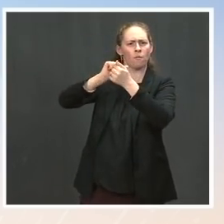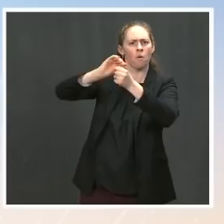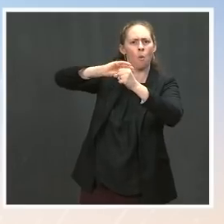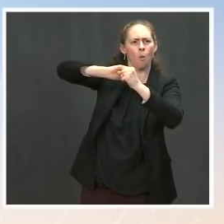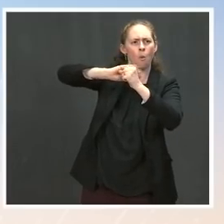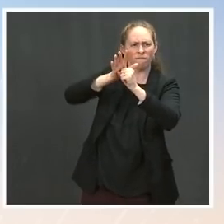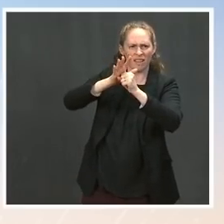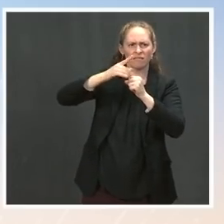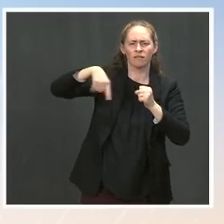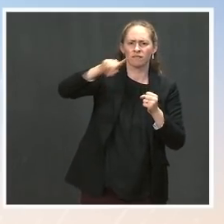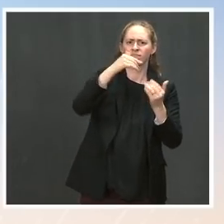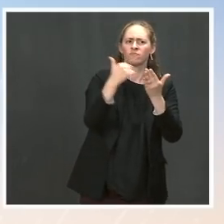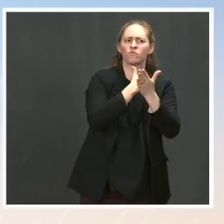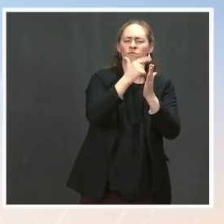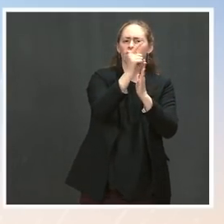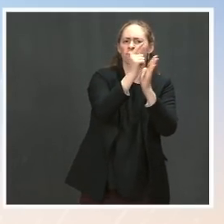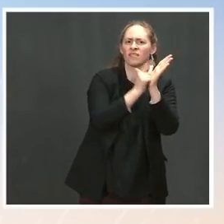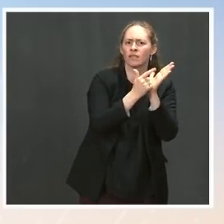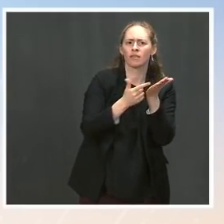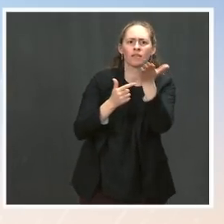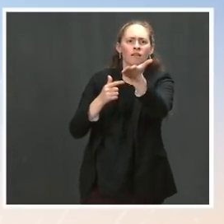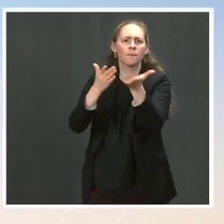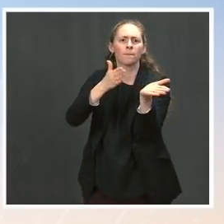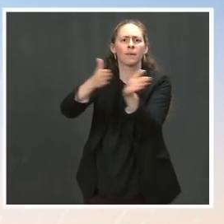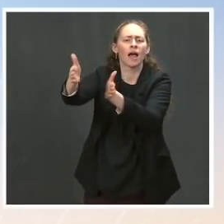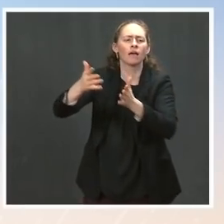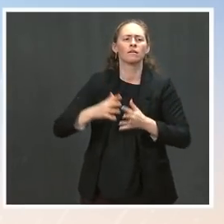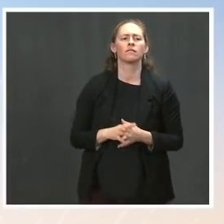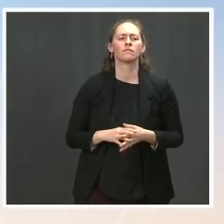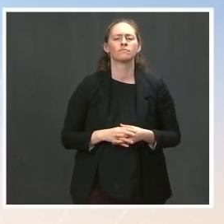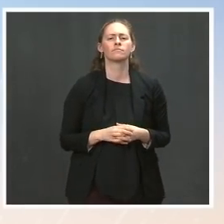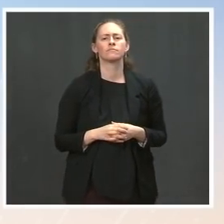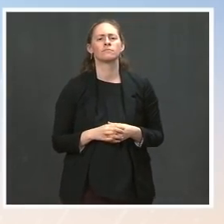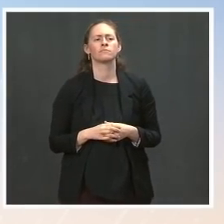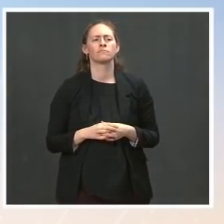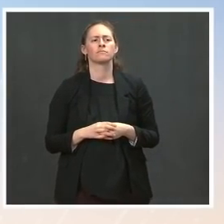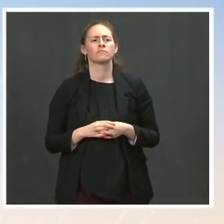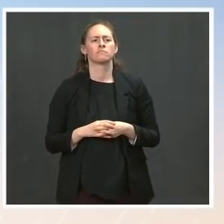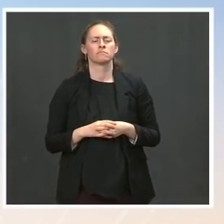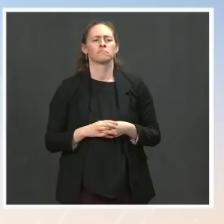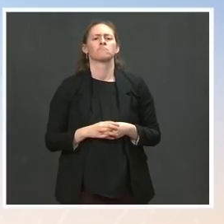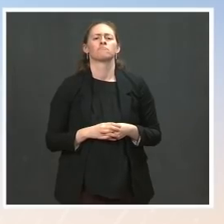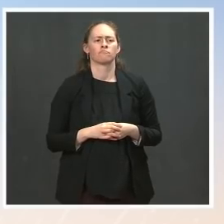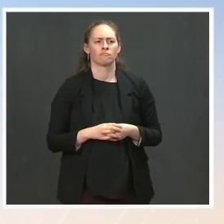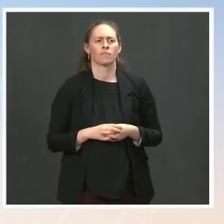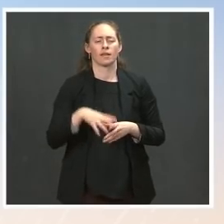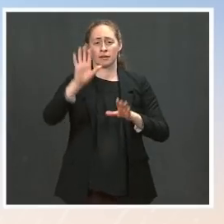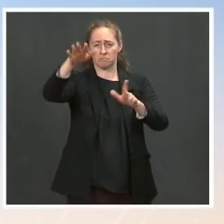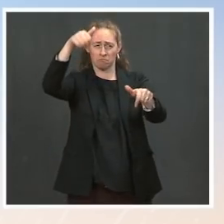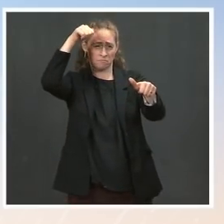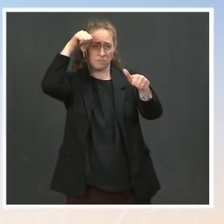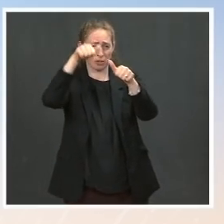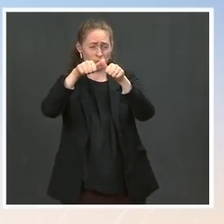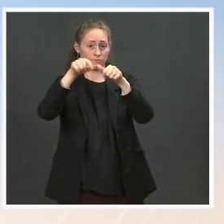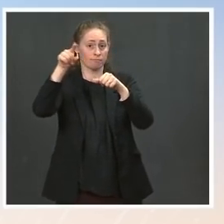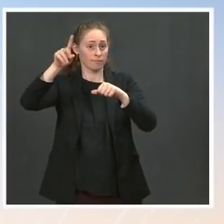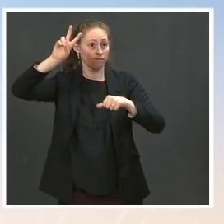you don't use the President of the United States' time multiple times over, including two infrastructure meetings -- bipartisan infrastructure meetings he's already had --